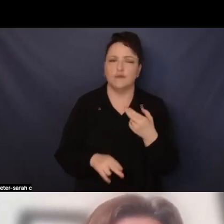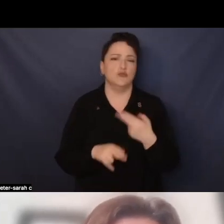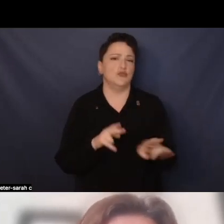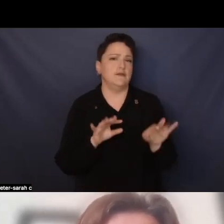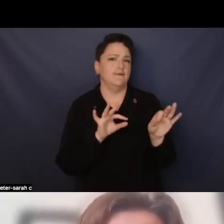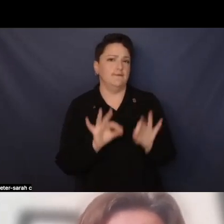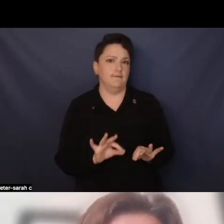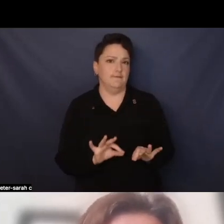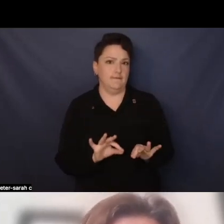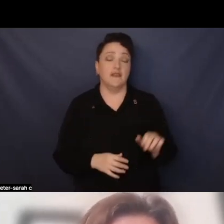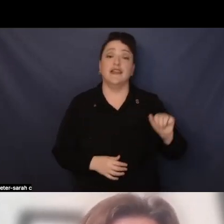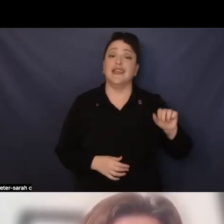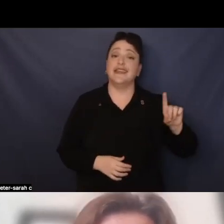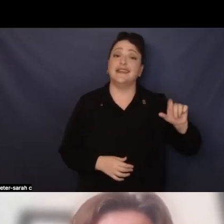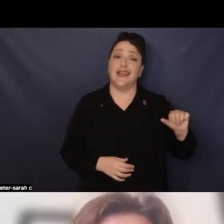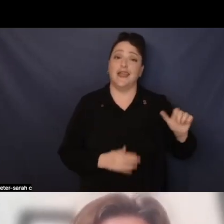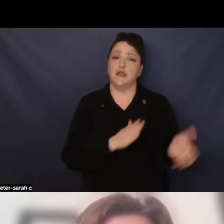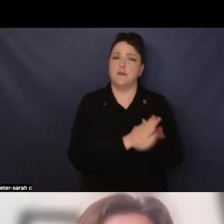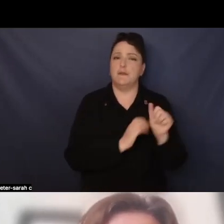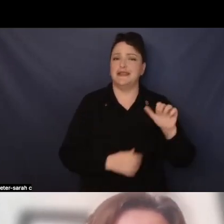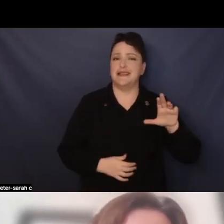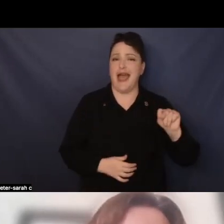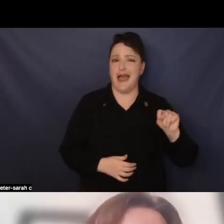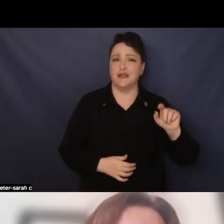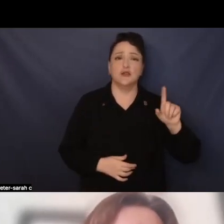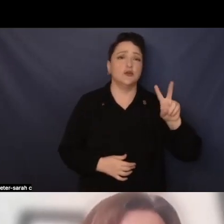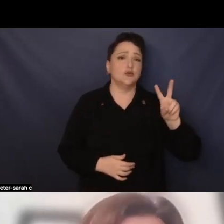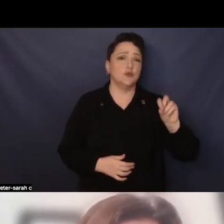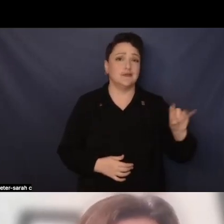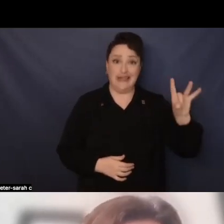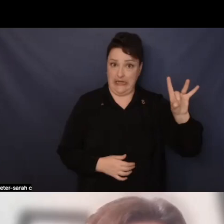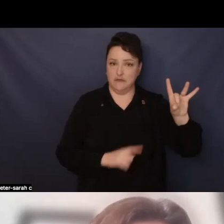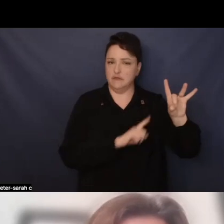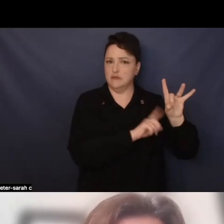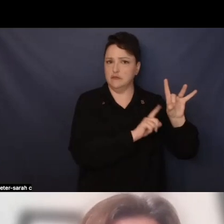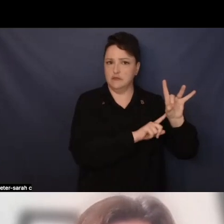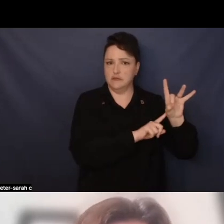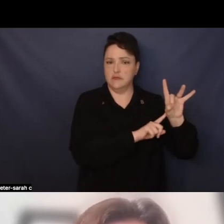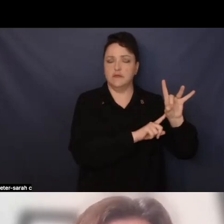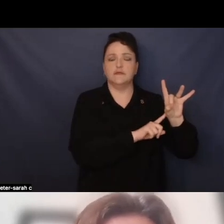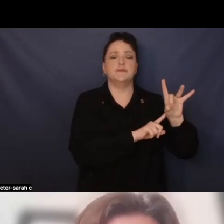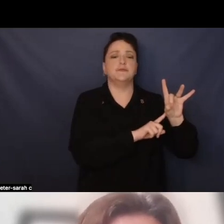Amendments Act of 2008, you don't need to focus so much on whether your condition is a disability